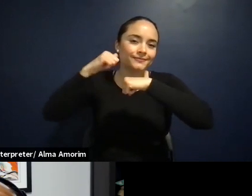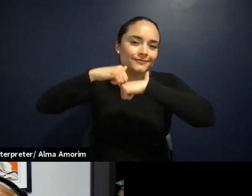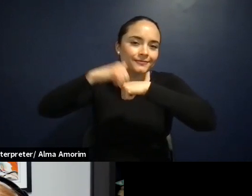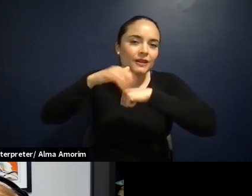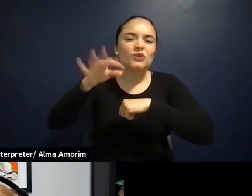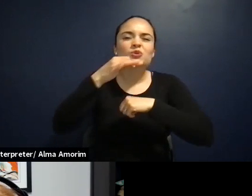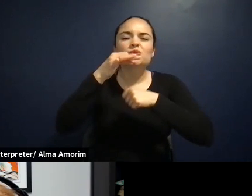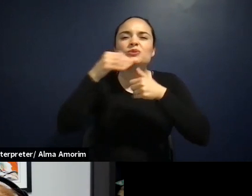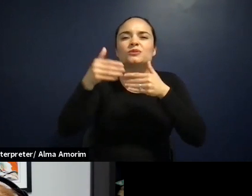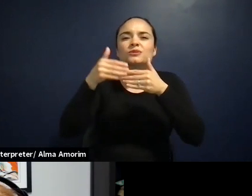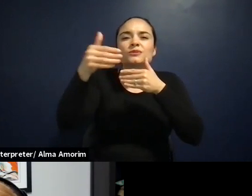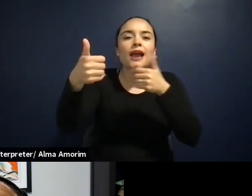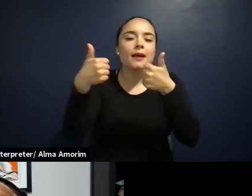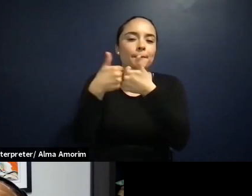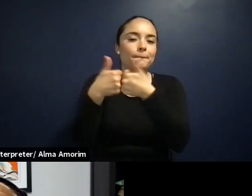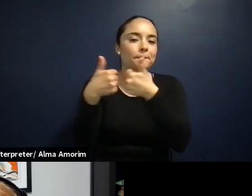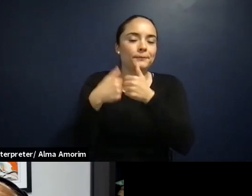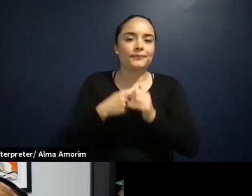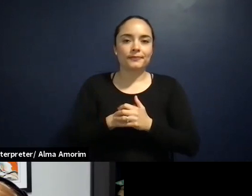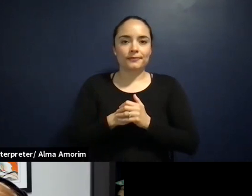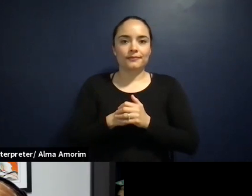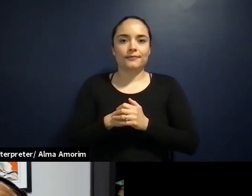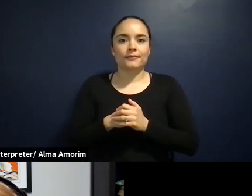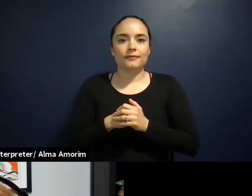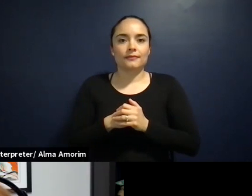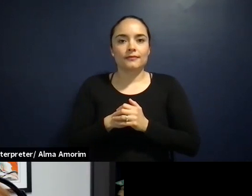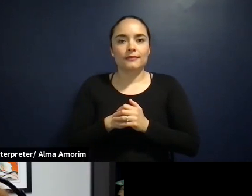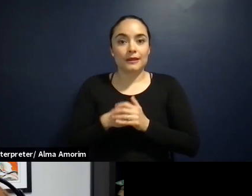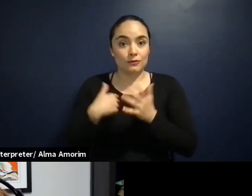our material reducer, because this is kind of a really good way to illustrate it. So when I put